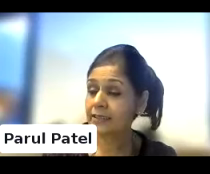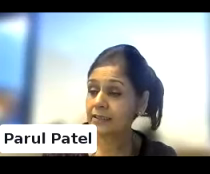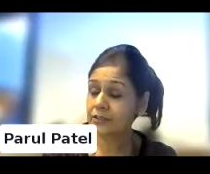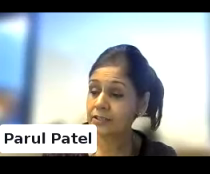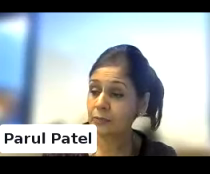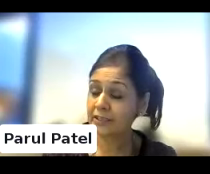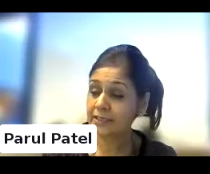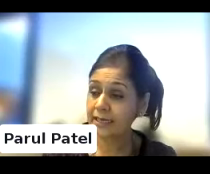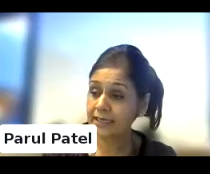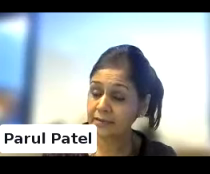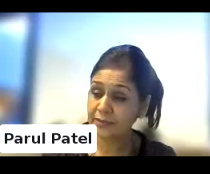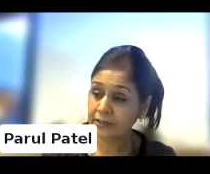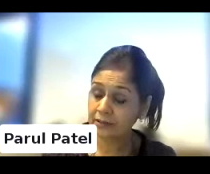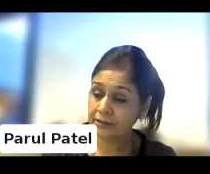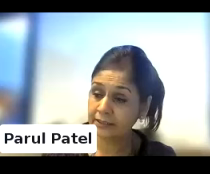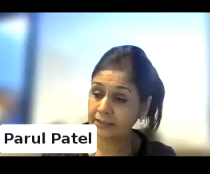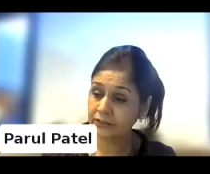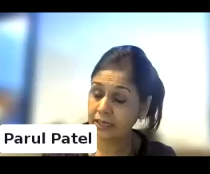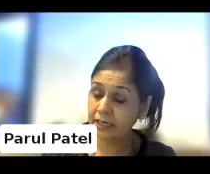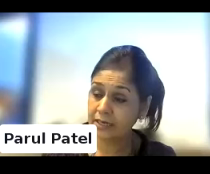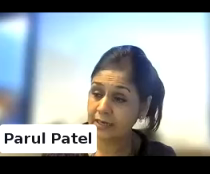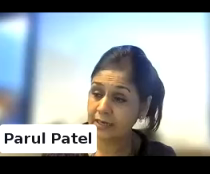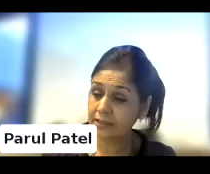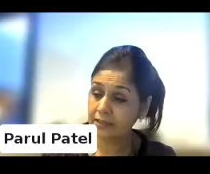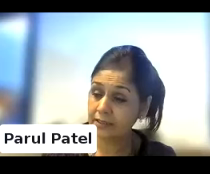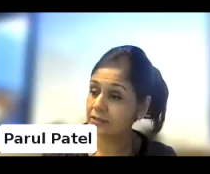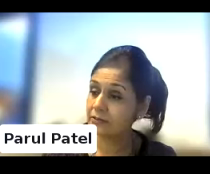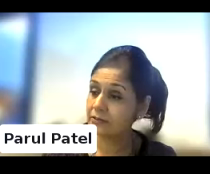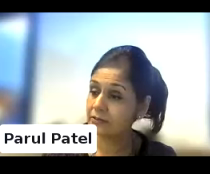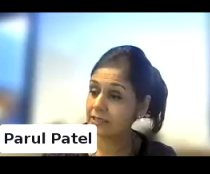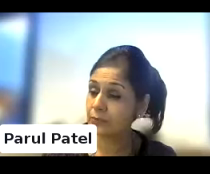Then within that email, there's an embedded link to the grants